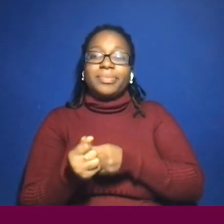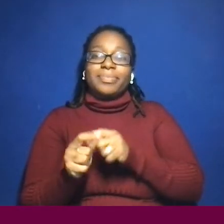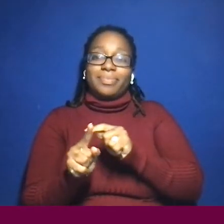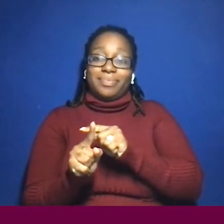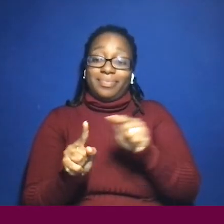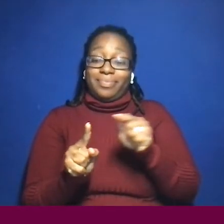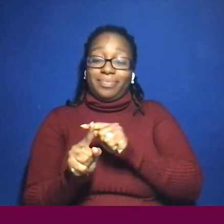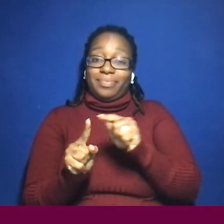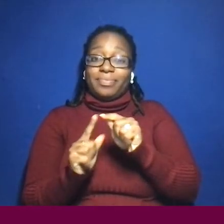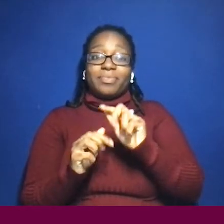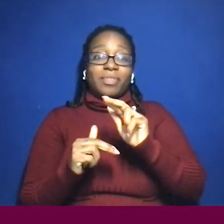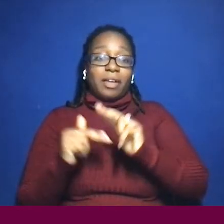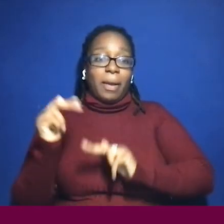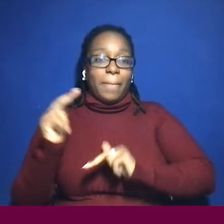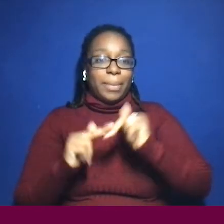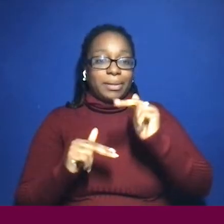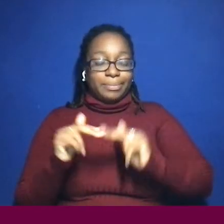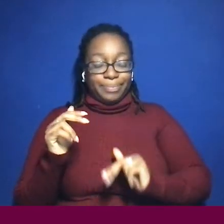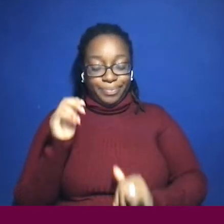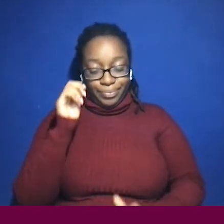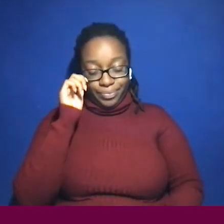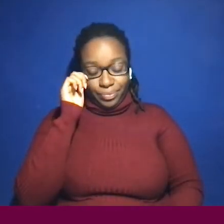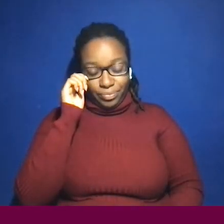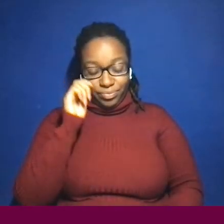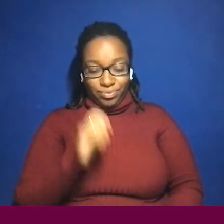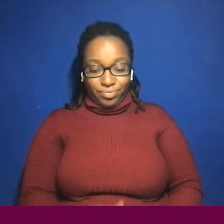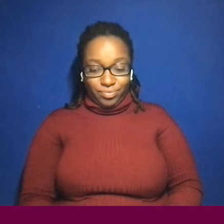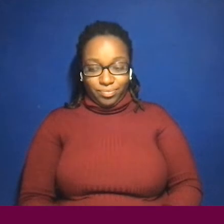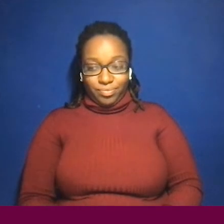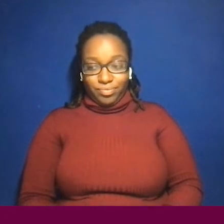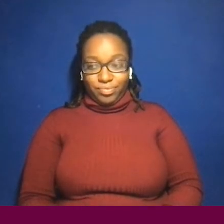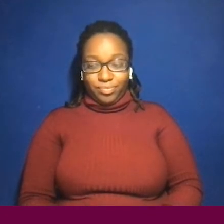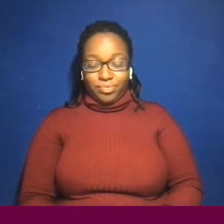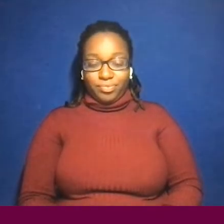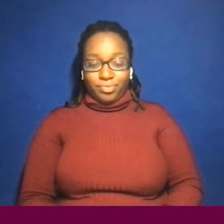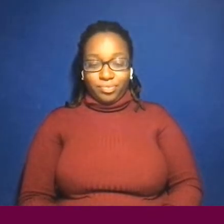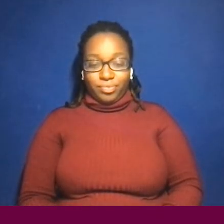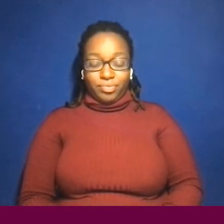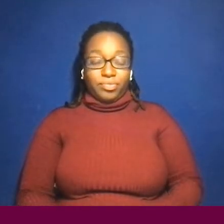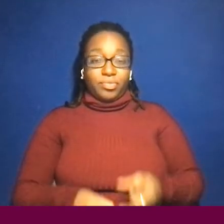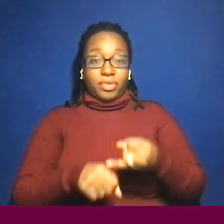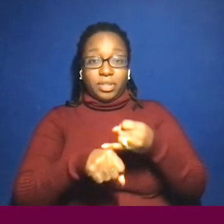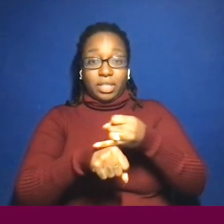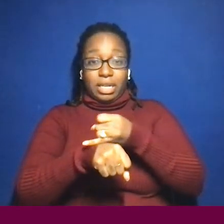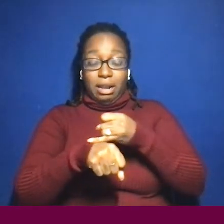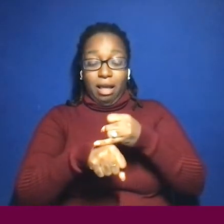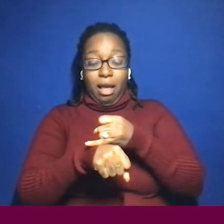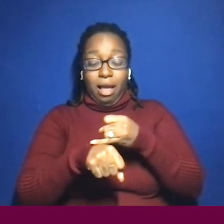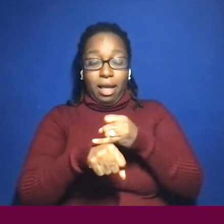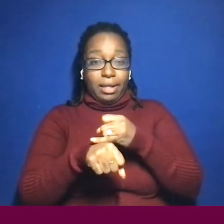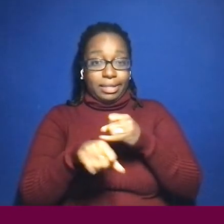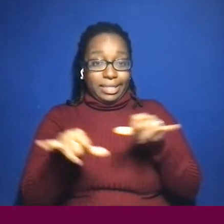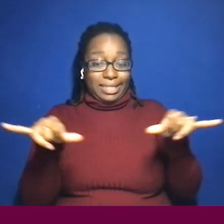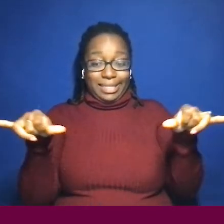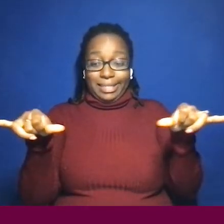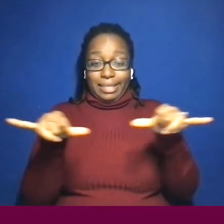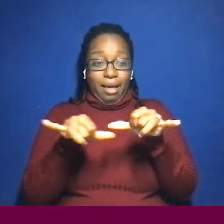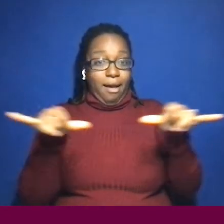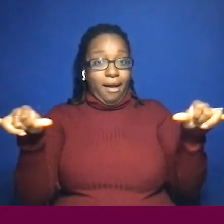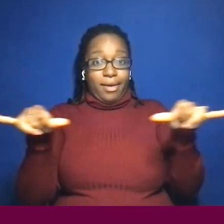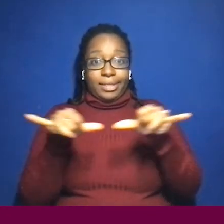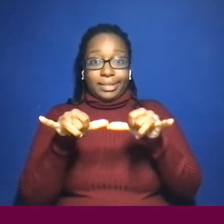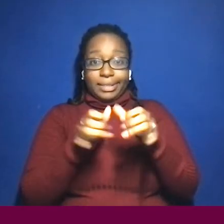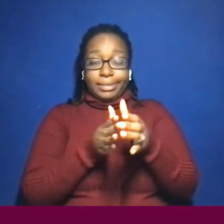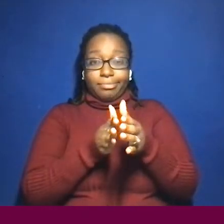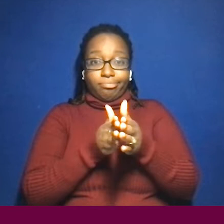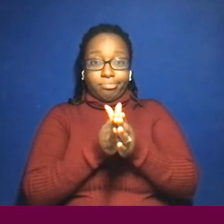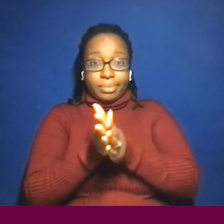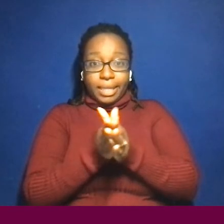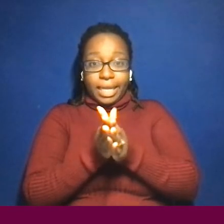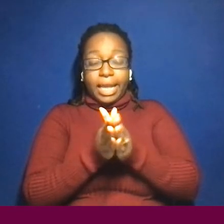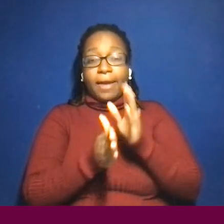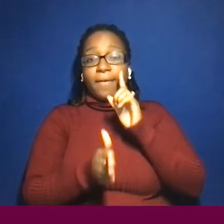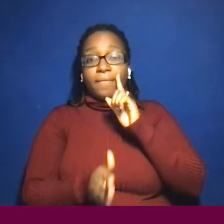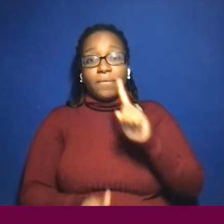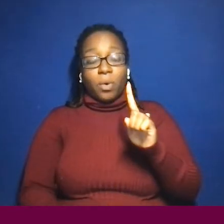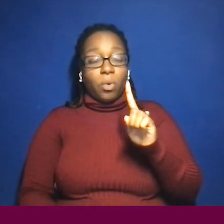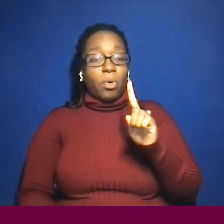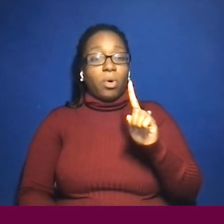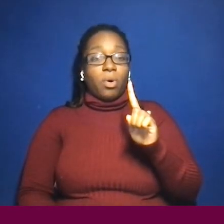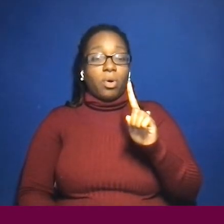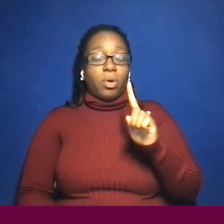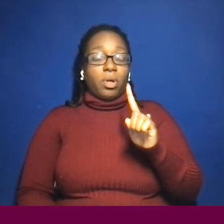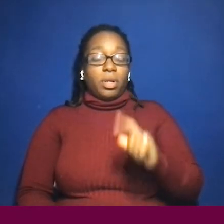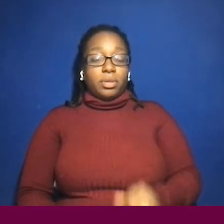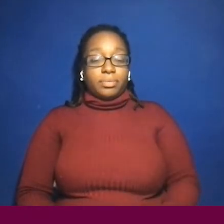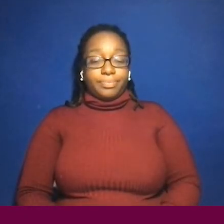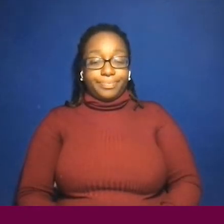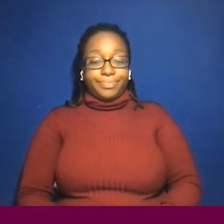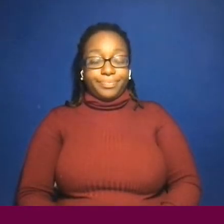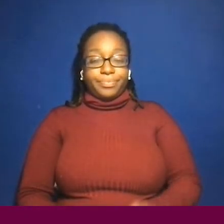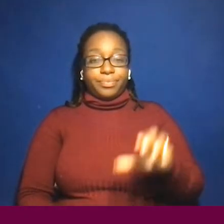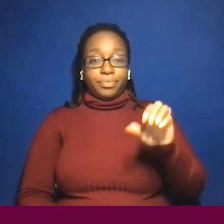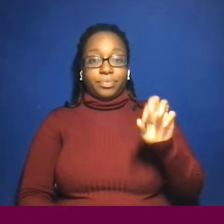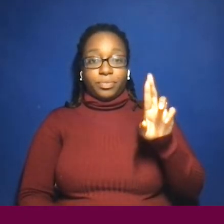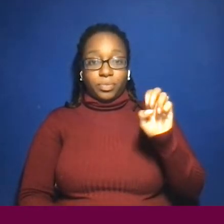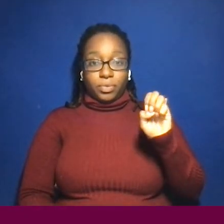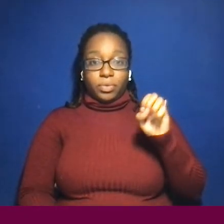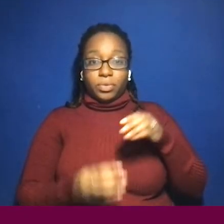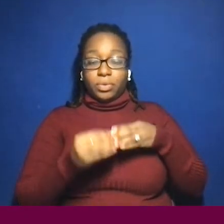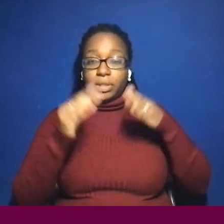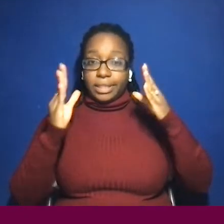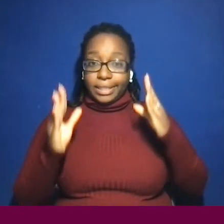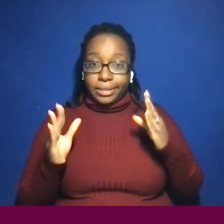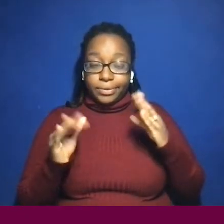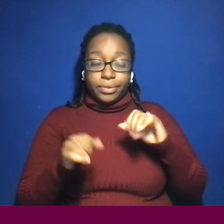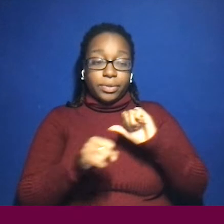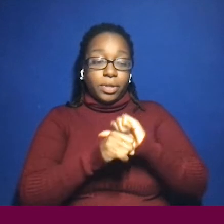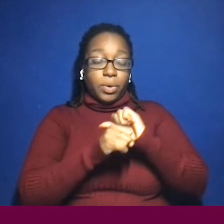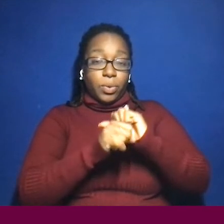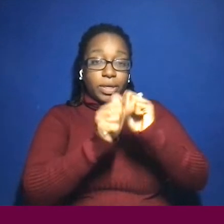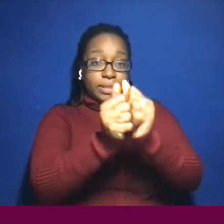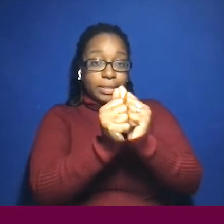they have built an island wide initiative of core leaders who work together before,